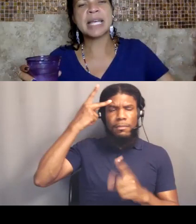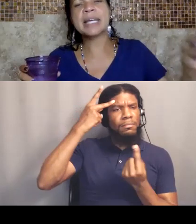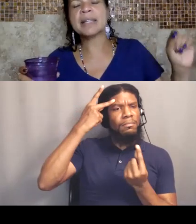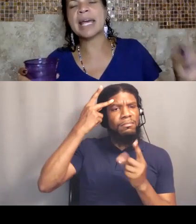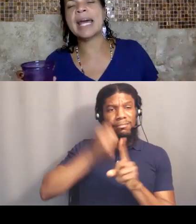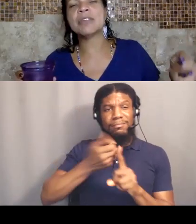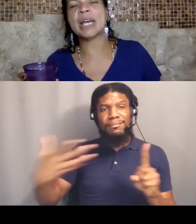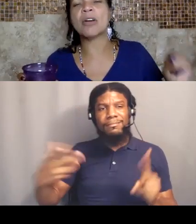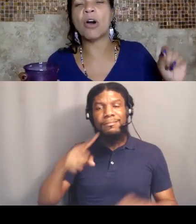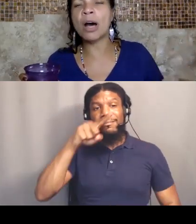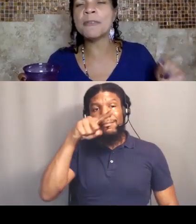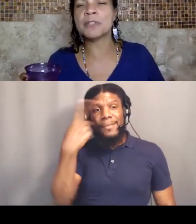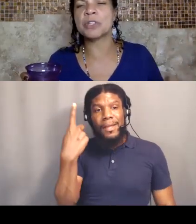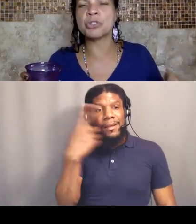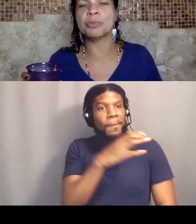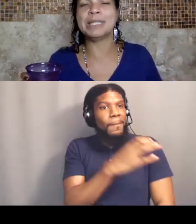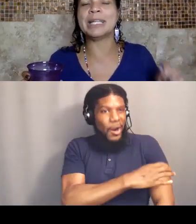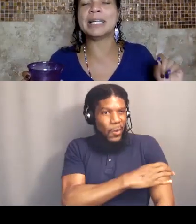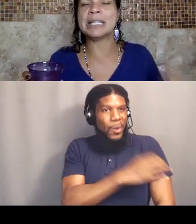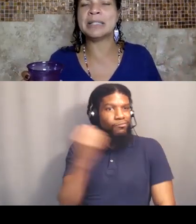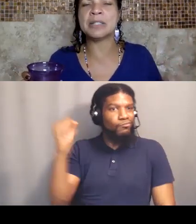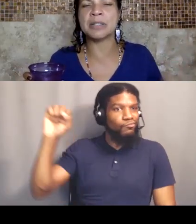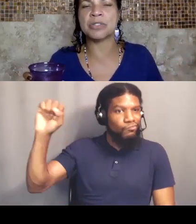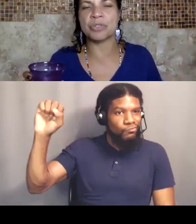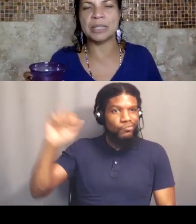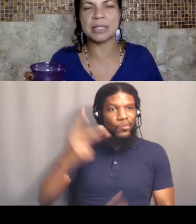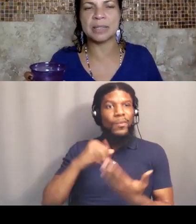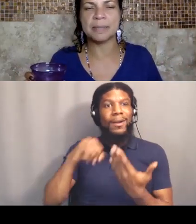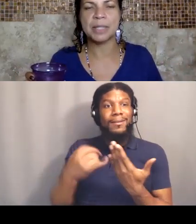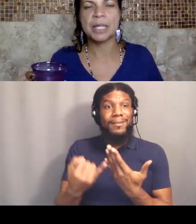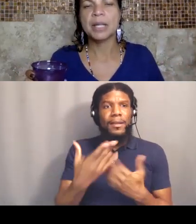Taking the hashtag off of social media and into the streets.